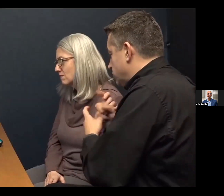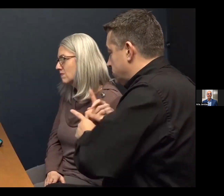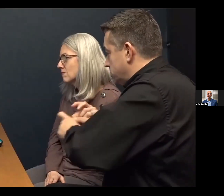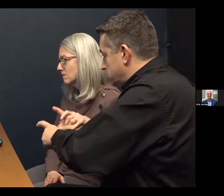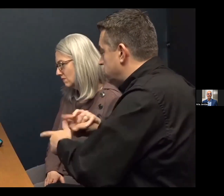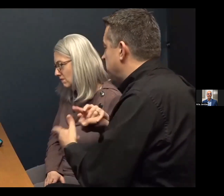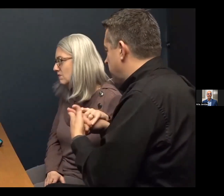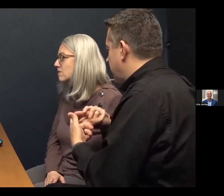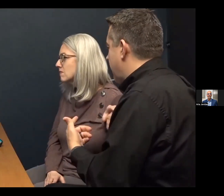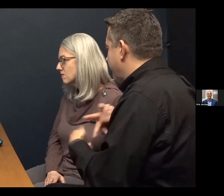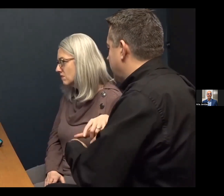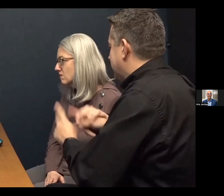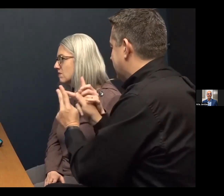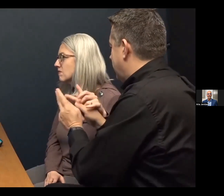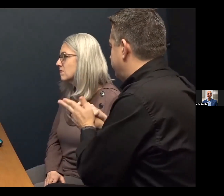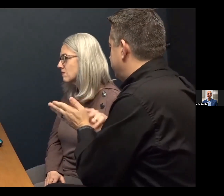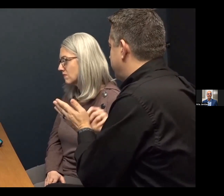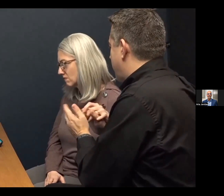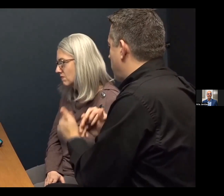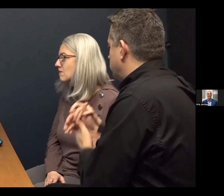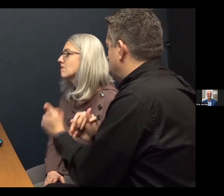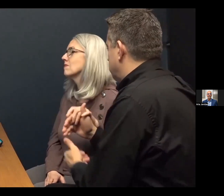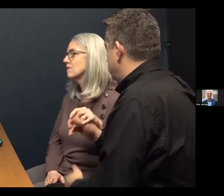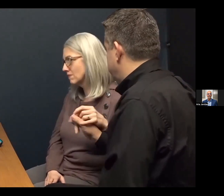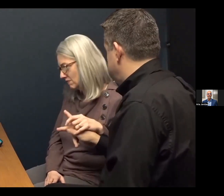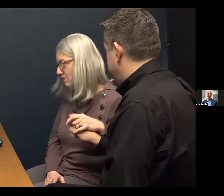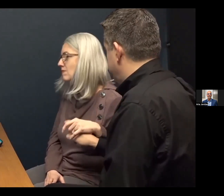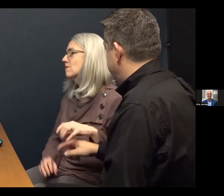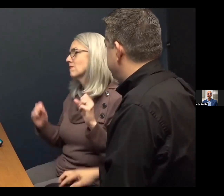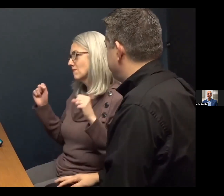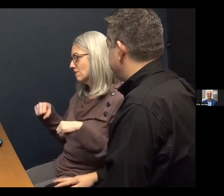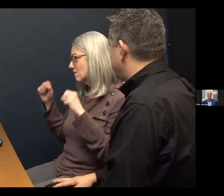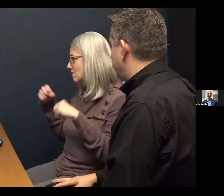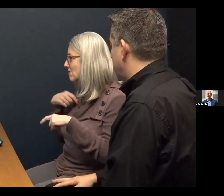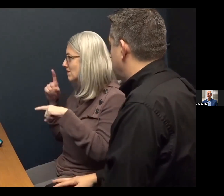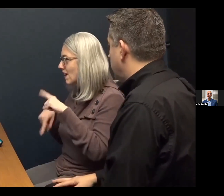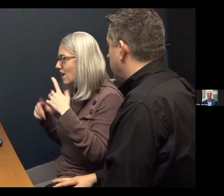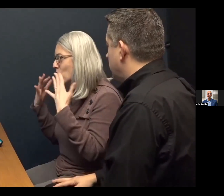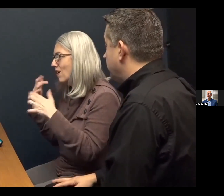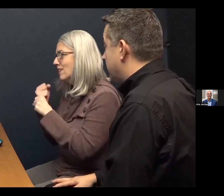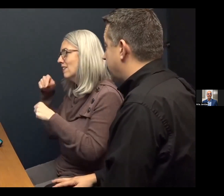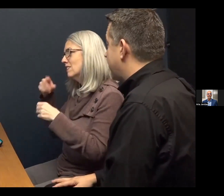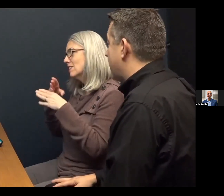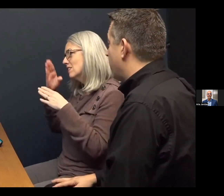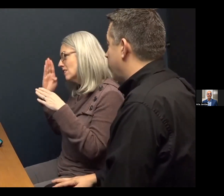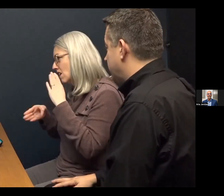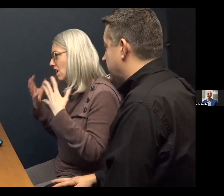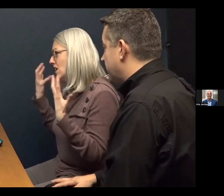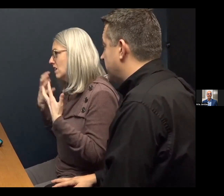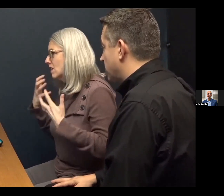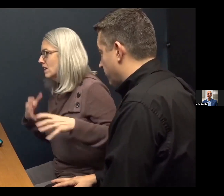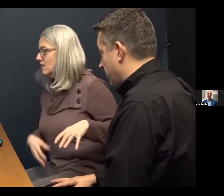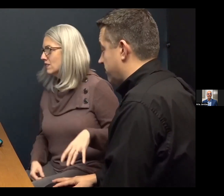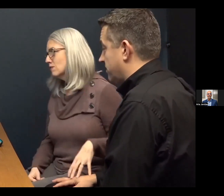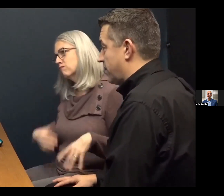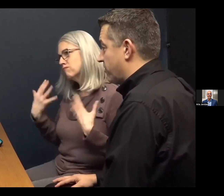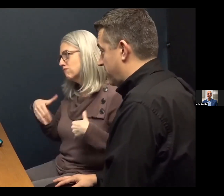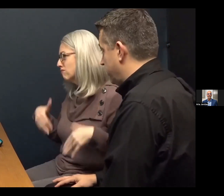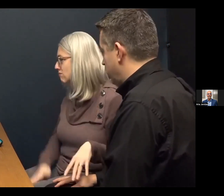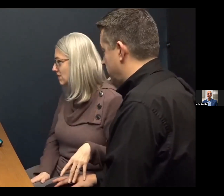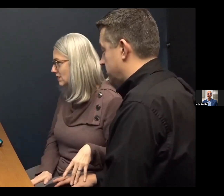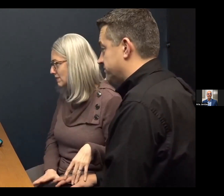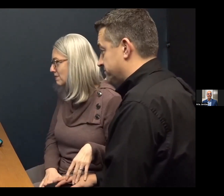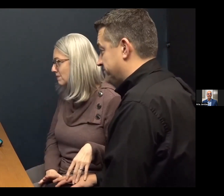process. yes I can't wait to get this over with. I'm ready.